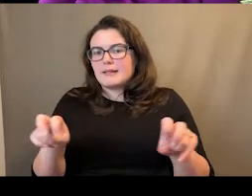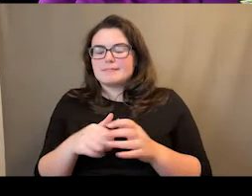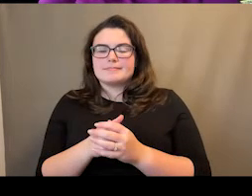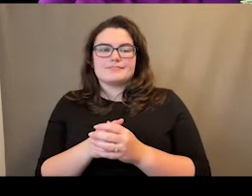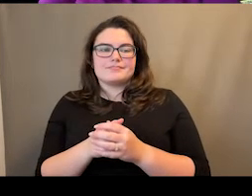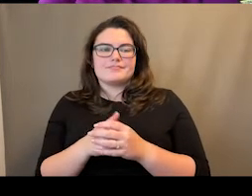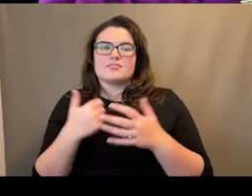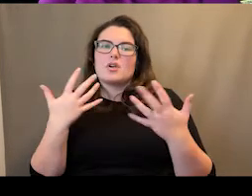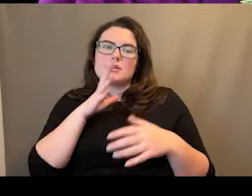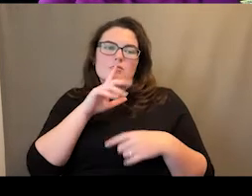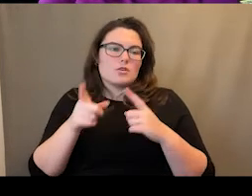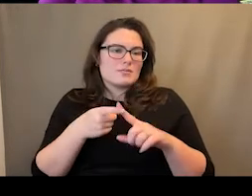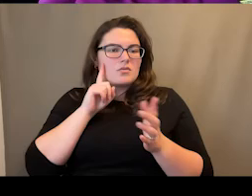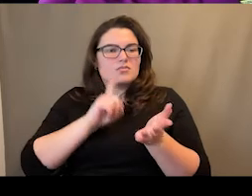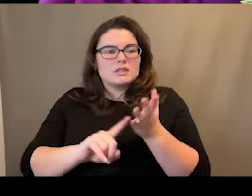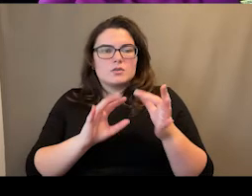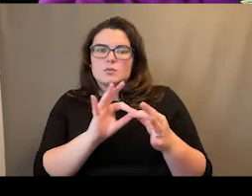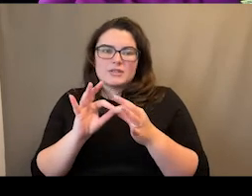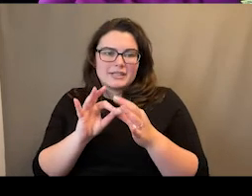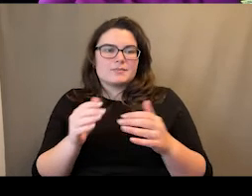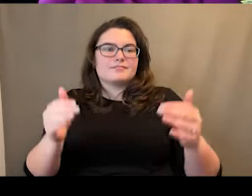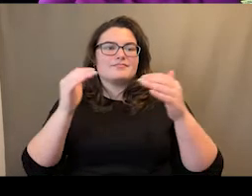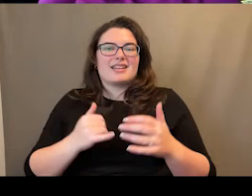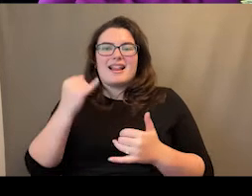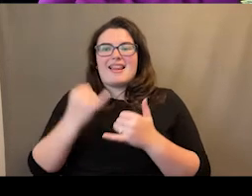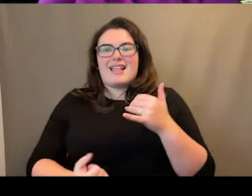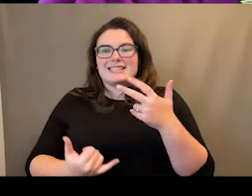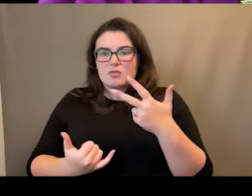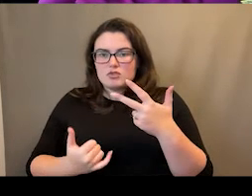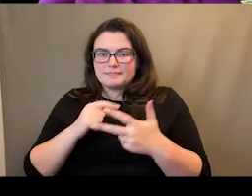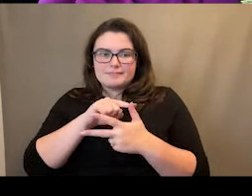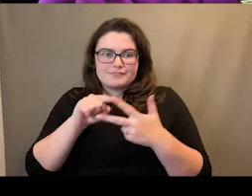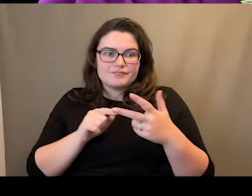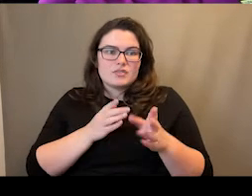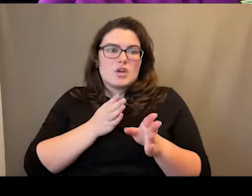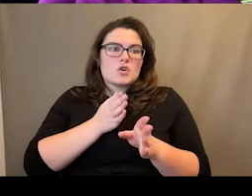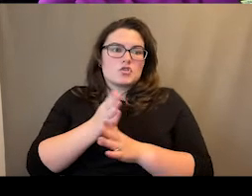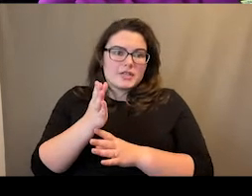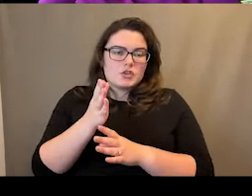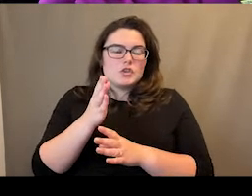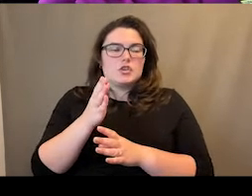the research coordination networks. Then the last three, we have career, mid-career advancement, and then